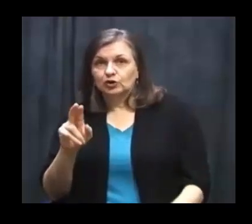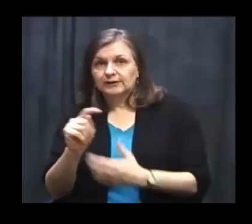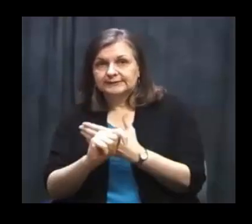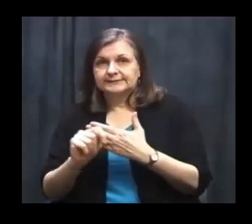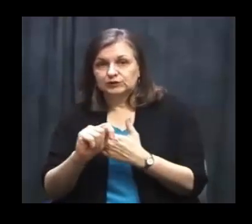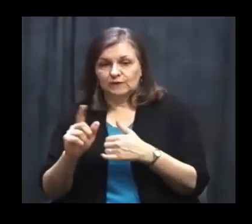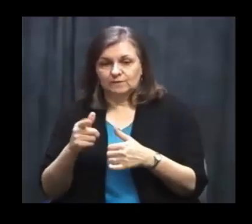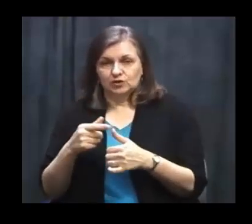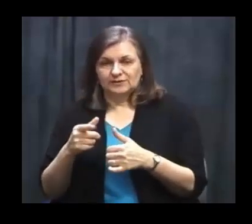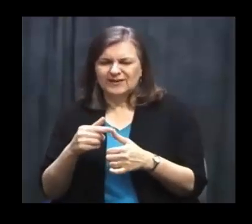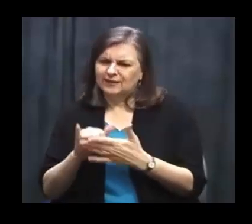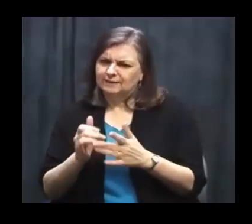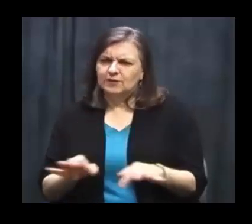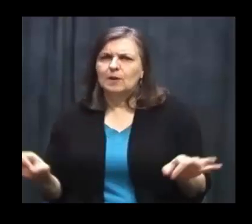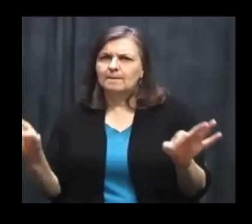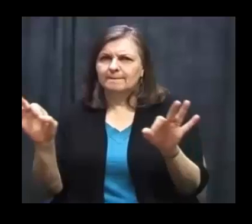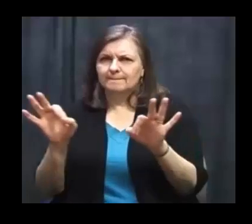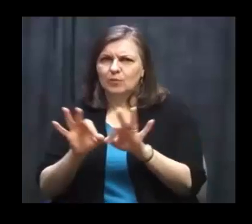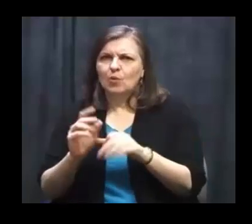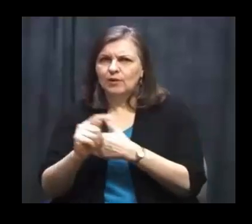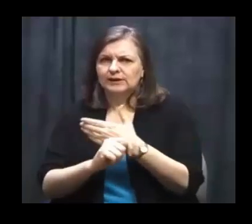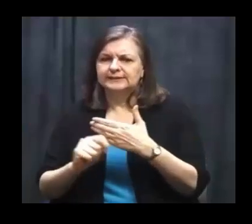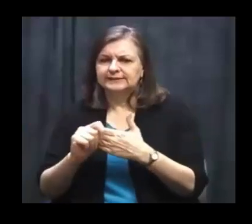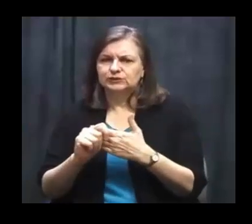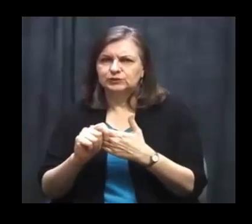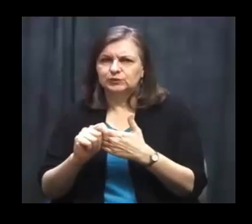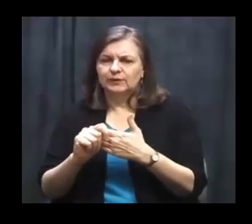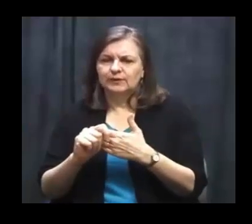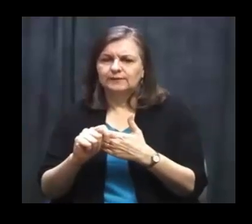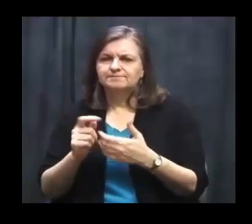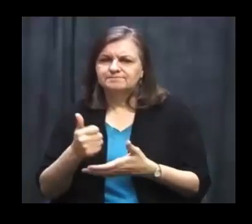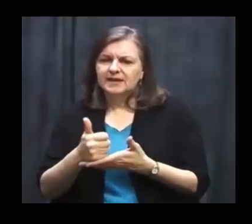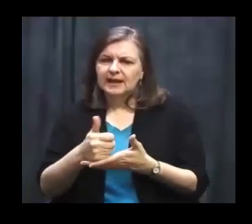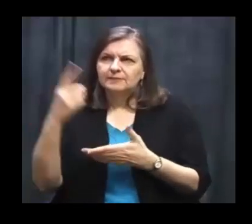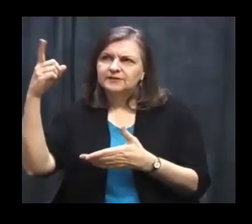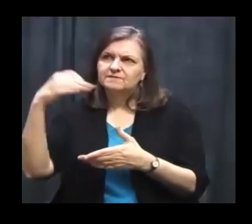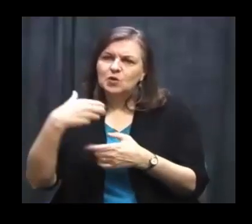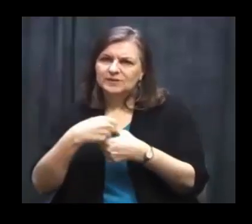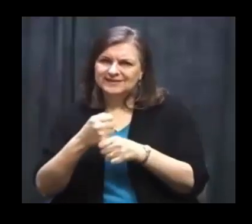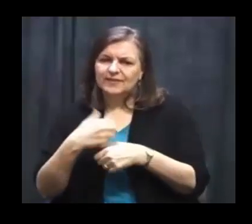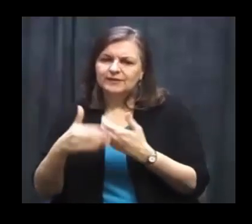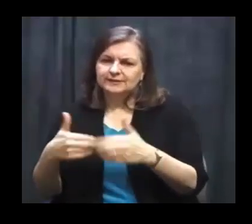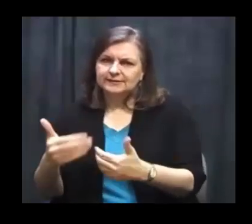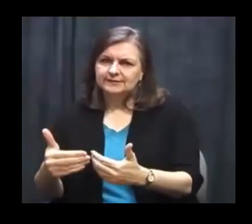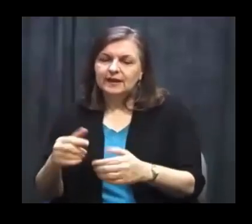this is one of the most critical tissues associated with photosynthesis and for moving